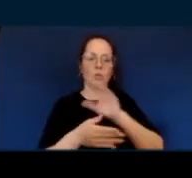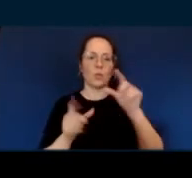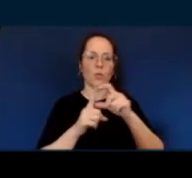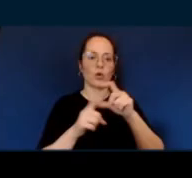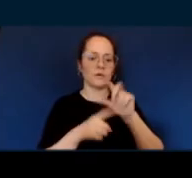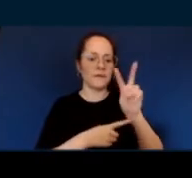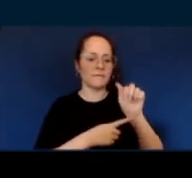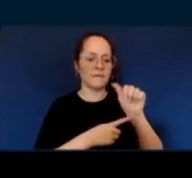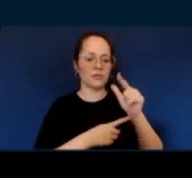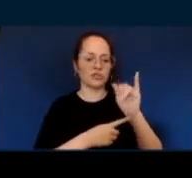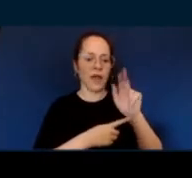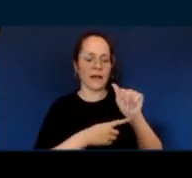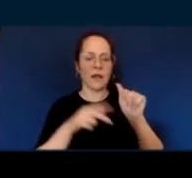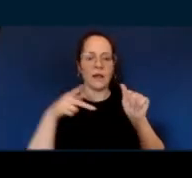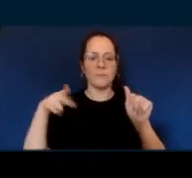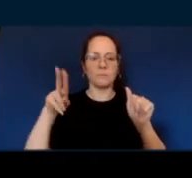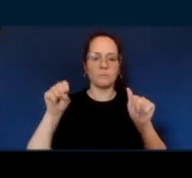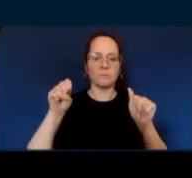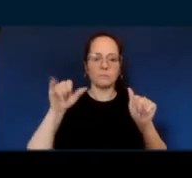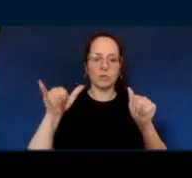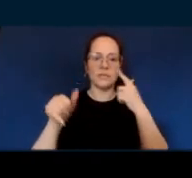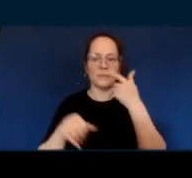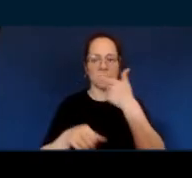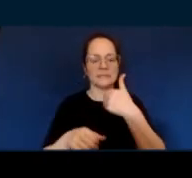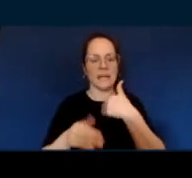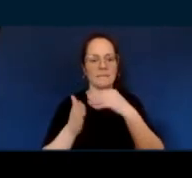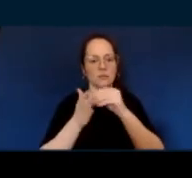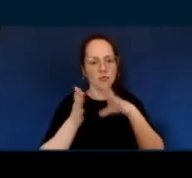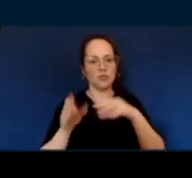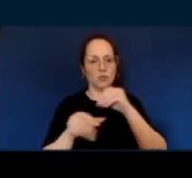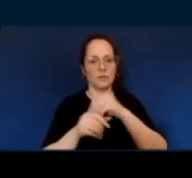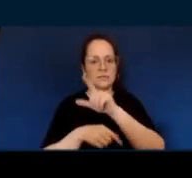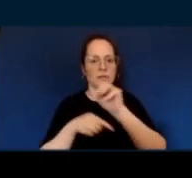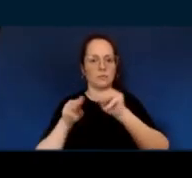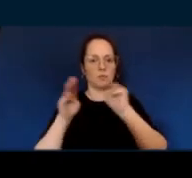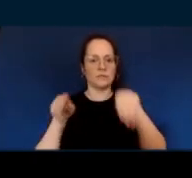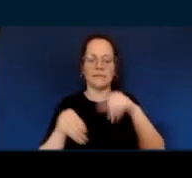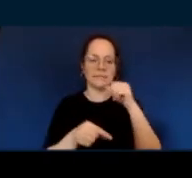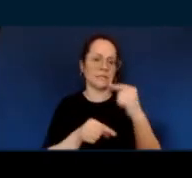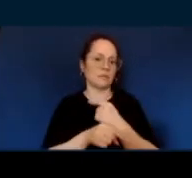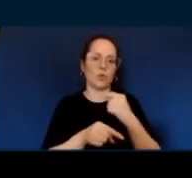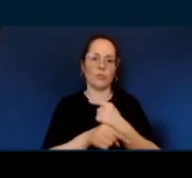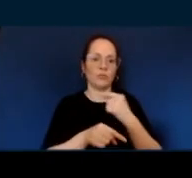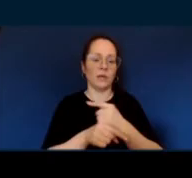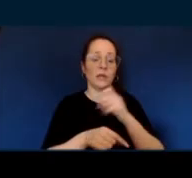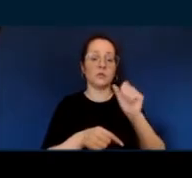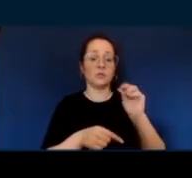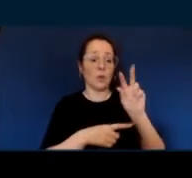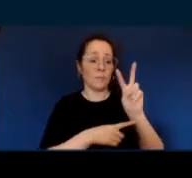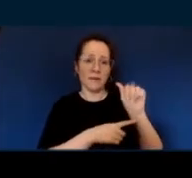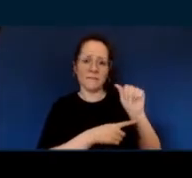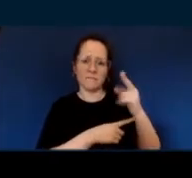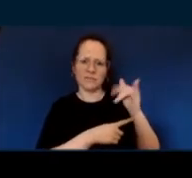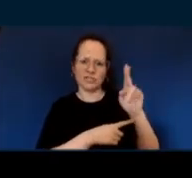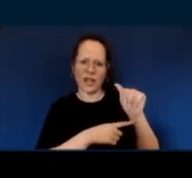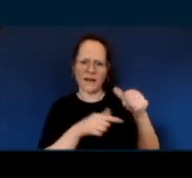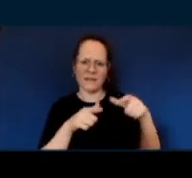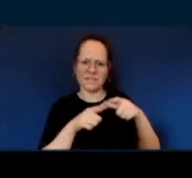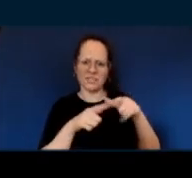BEGINNA AND PUSSY, AND VARMIS BEGINNA AND A BI ONOLOGICAL WORK